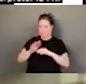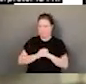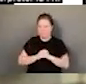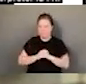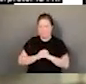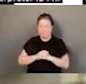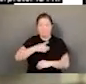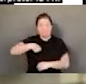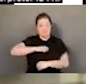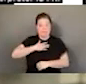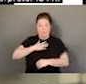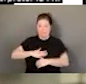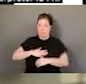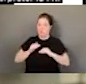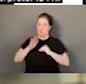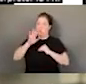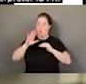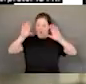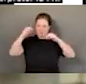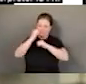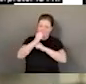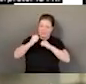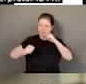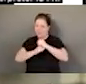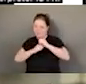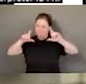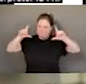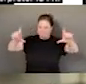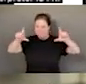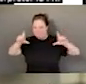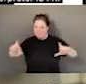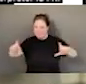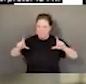and structured the content according to best practice, this wasn't enough.